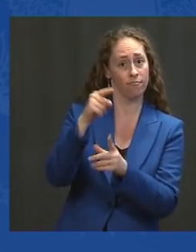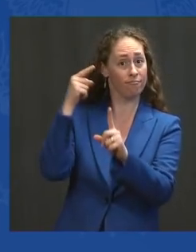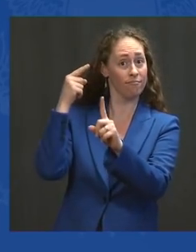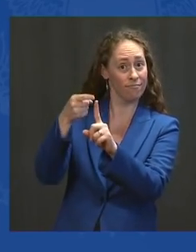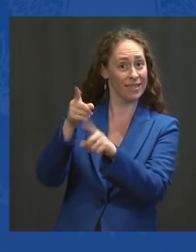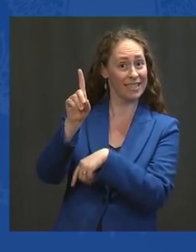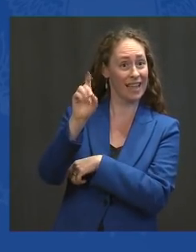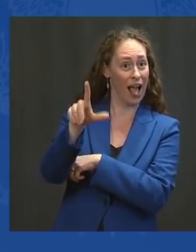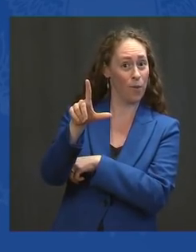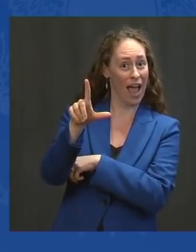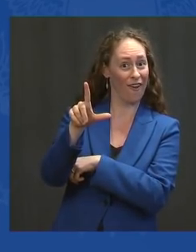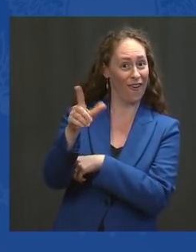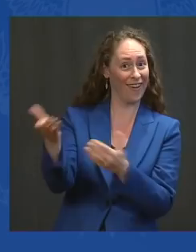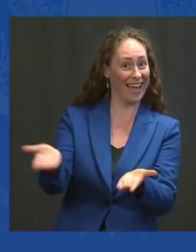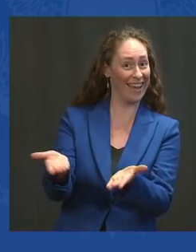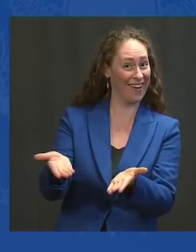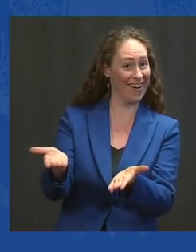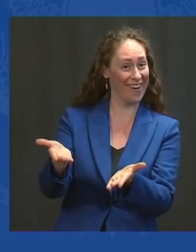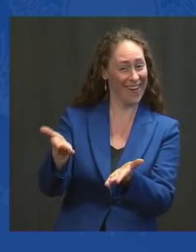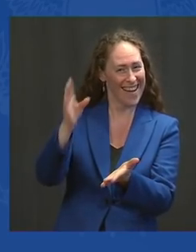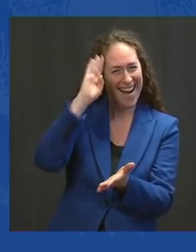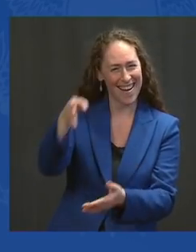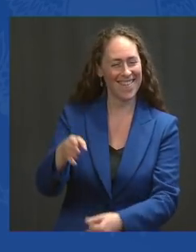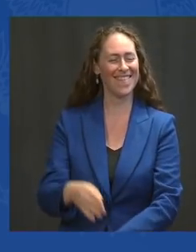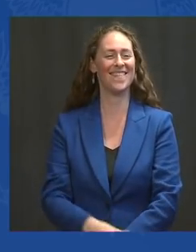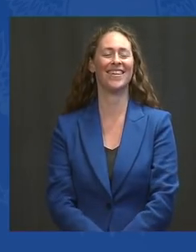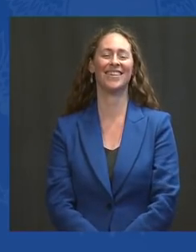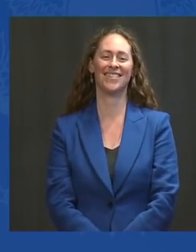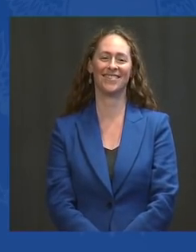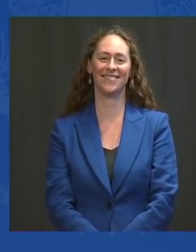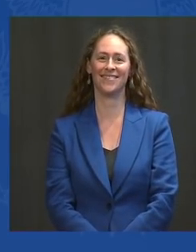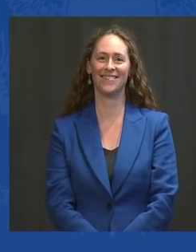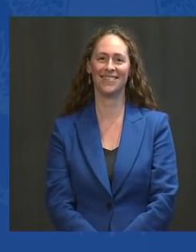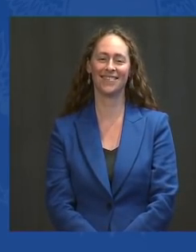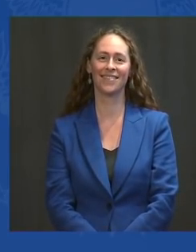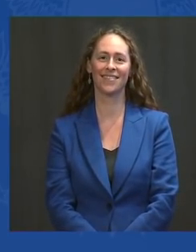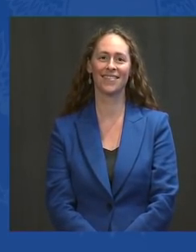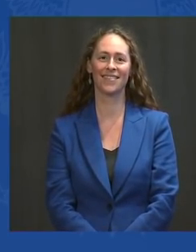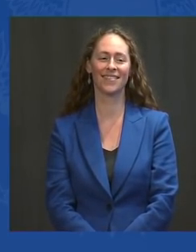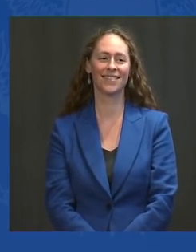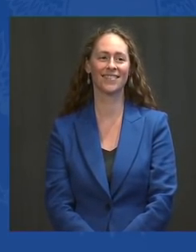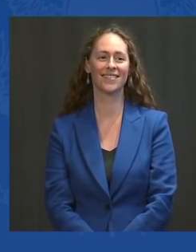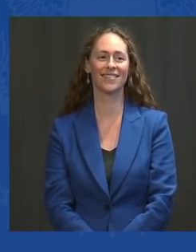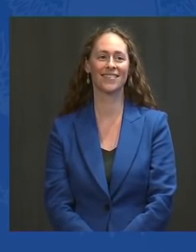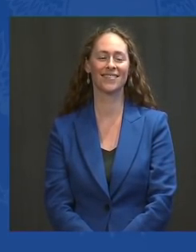and her sister who used to run my office.